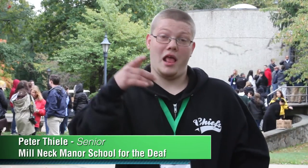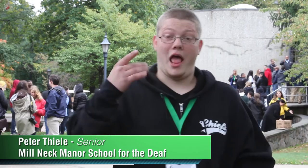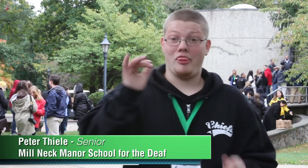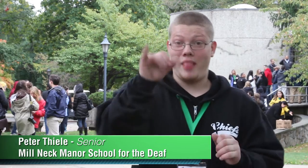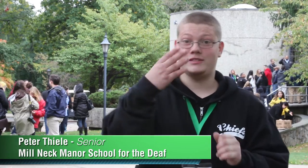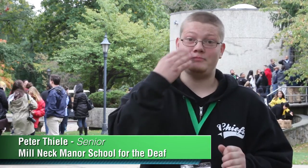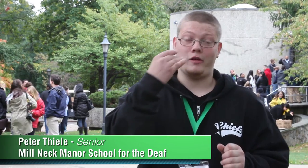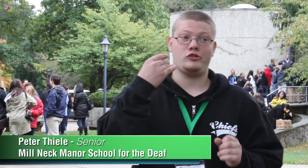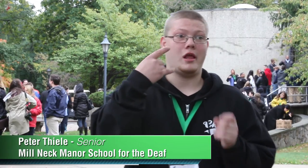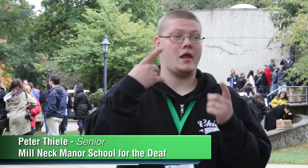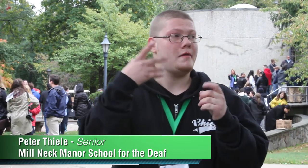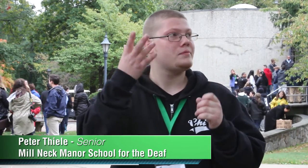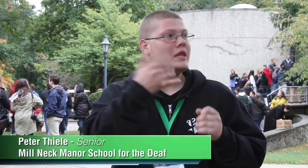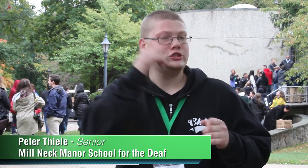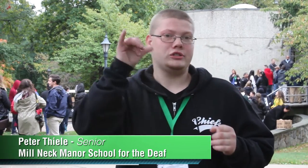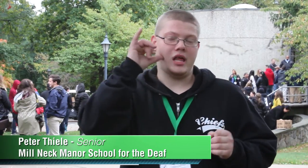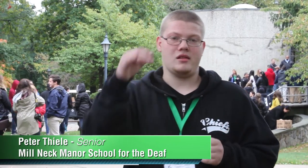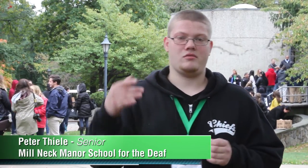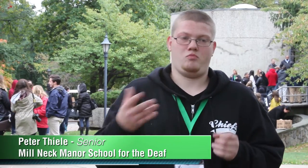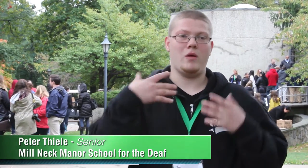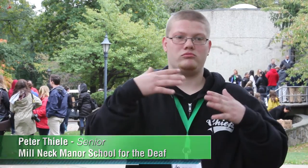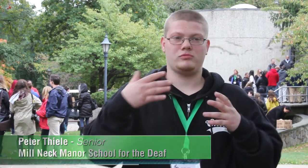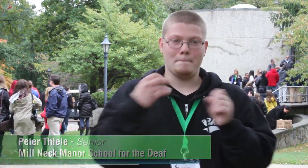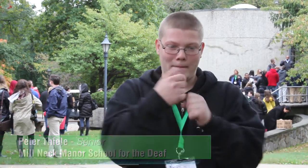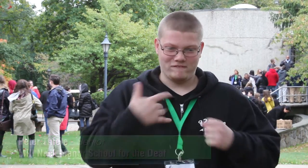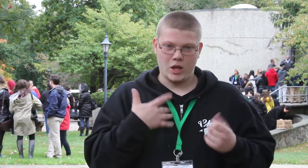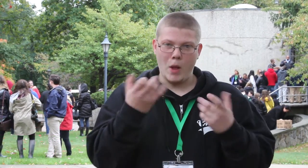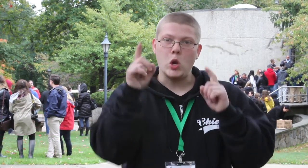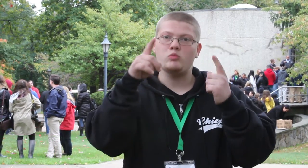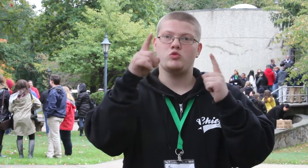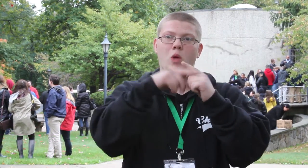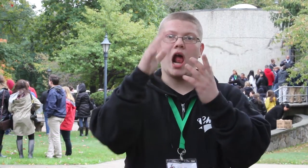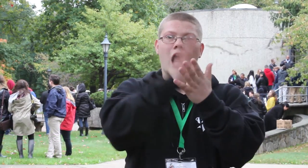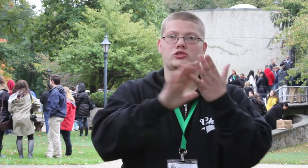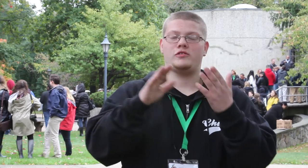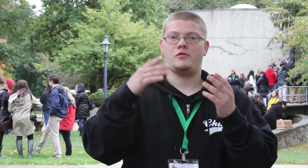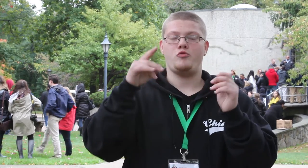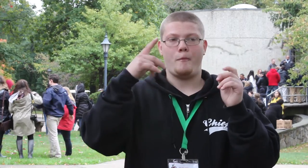The experience yesterday inspired me to think about attending college to be a film editor.